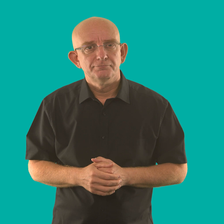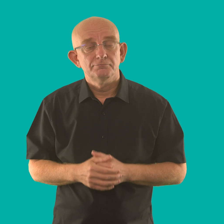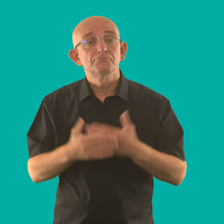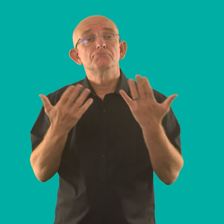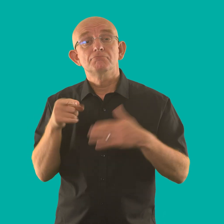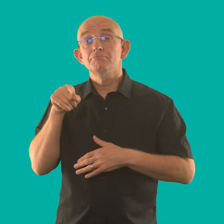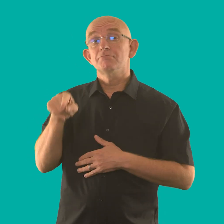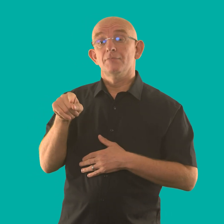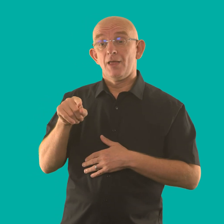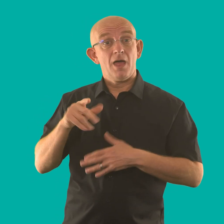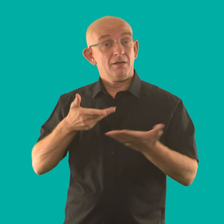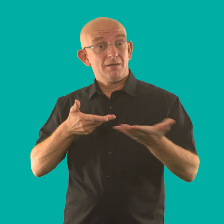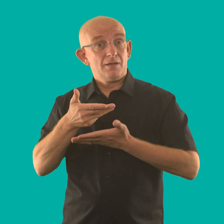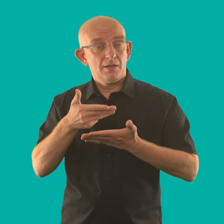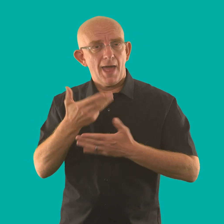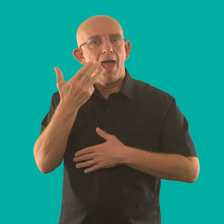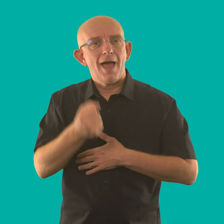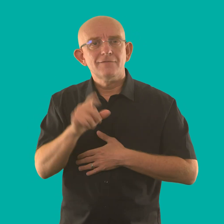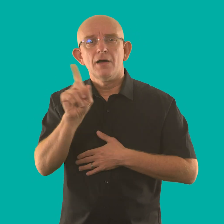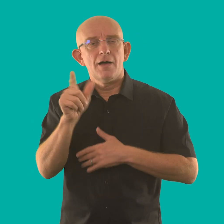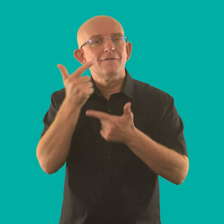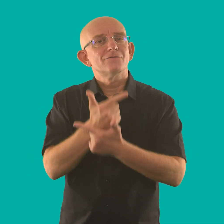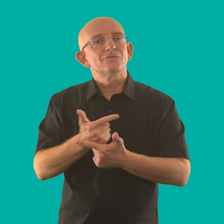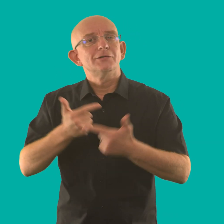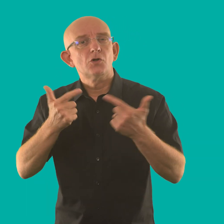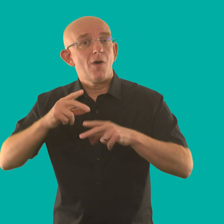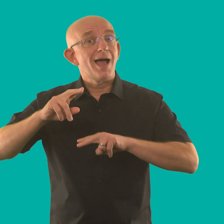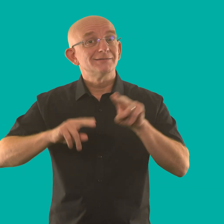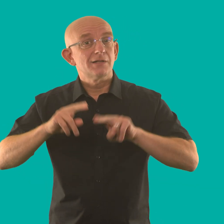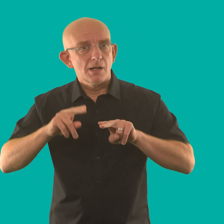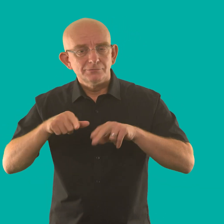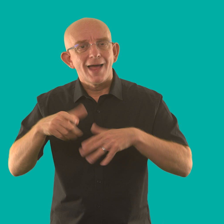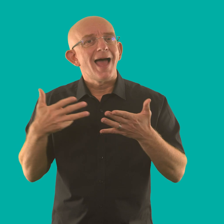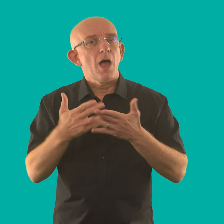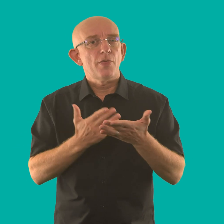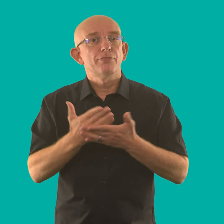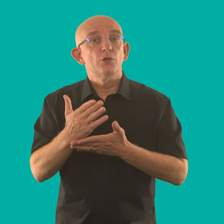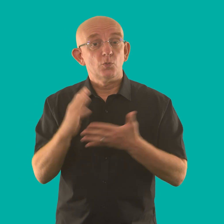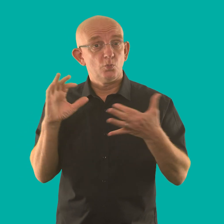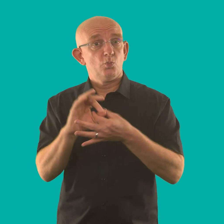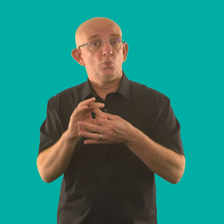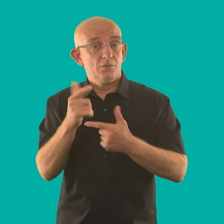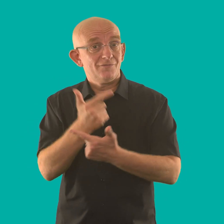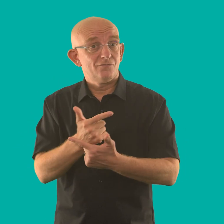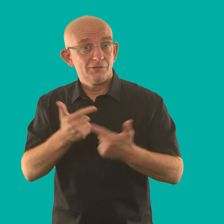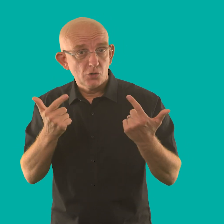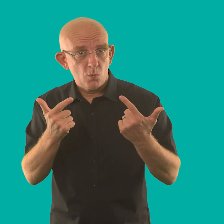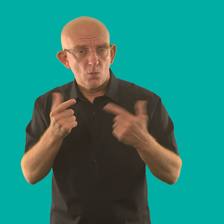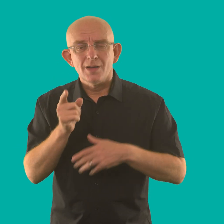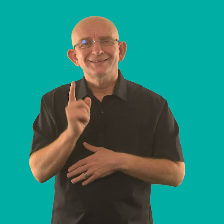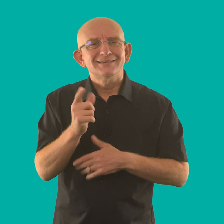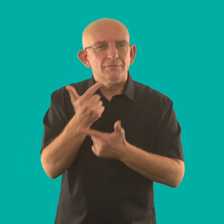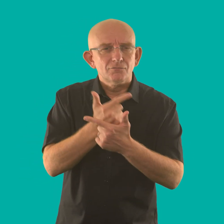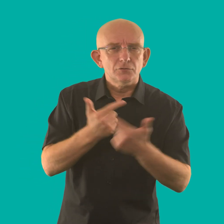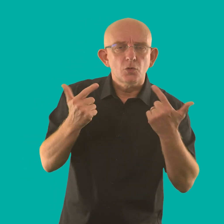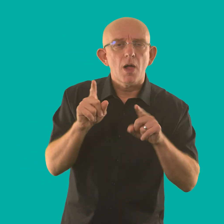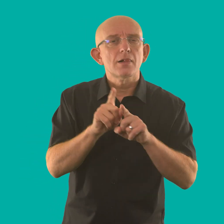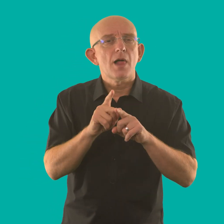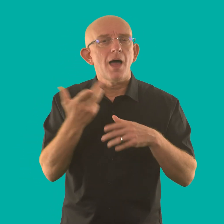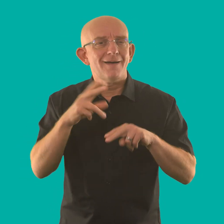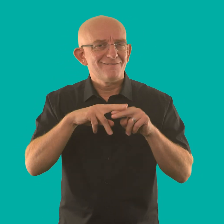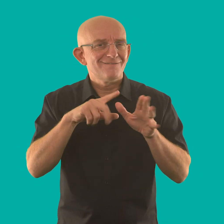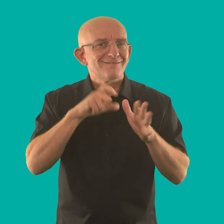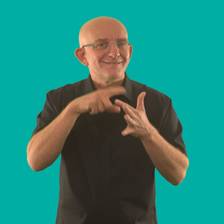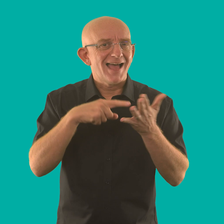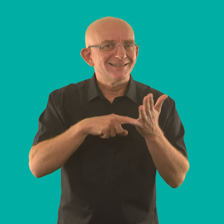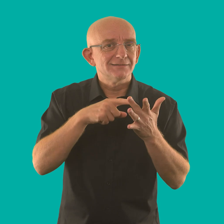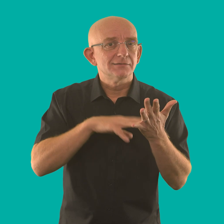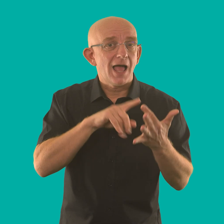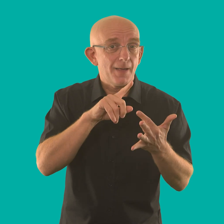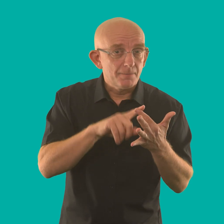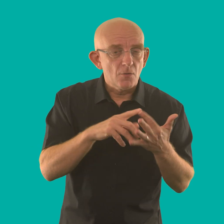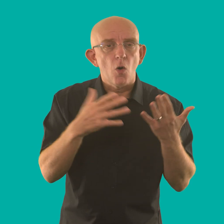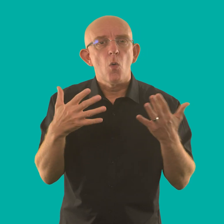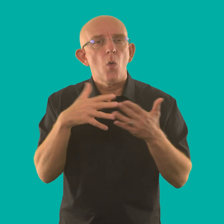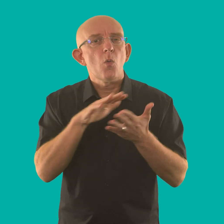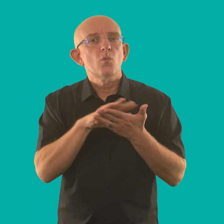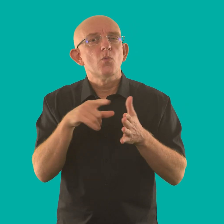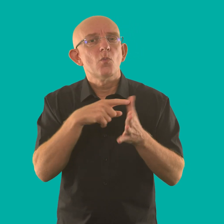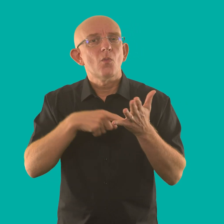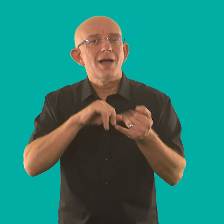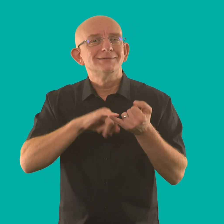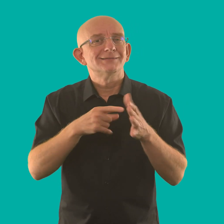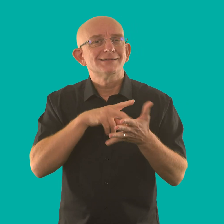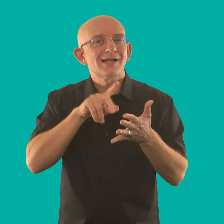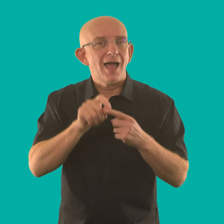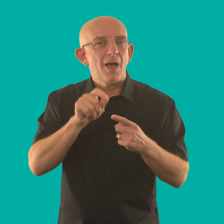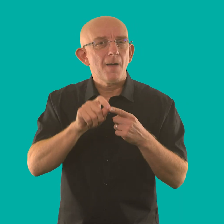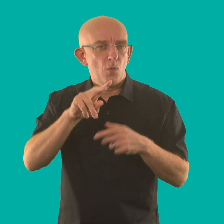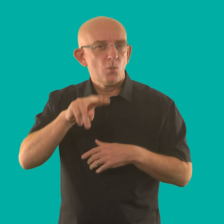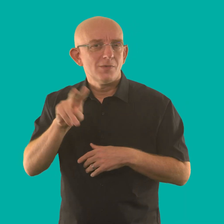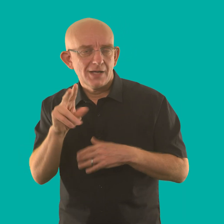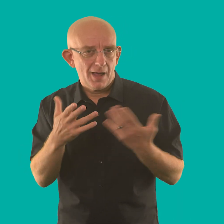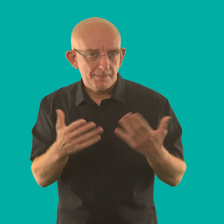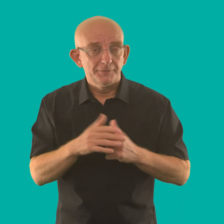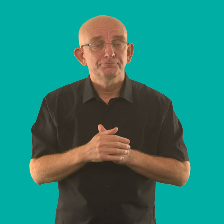Video assessments take place using a video link. It is a video call like ‘facetime’ or ‘WhatsApp’.